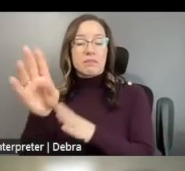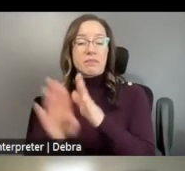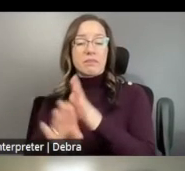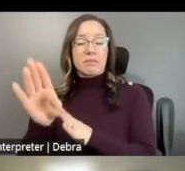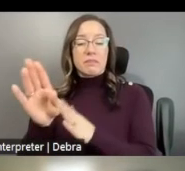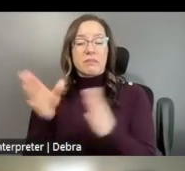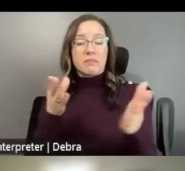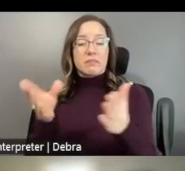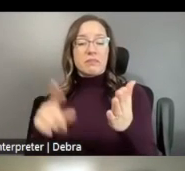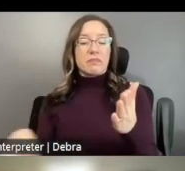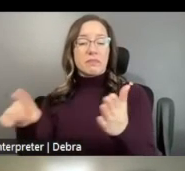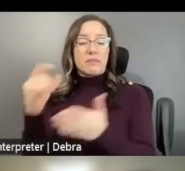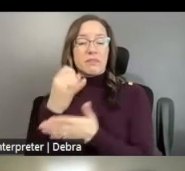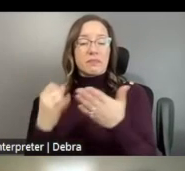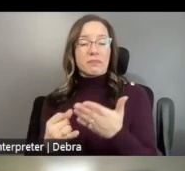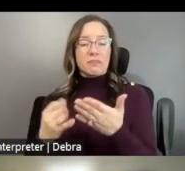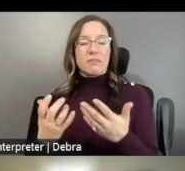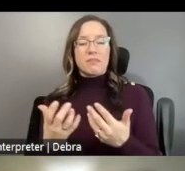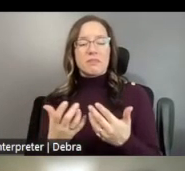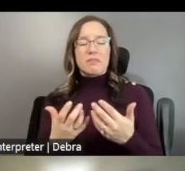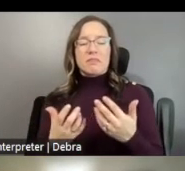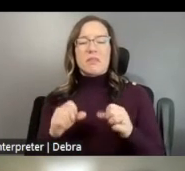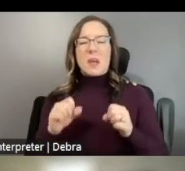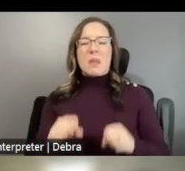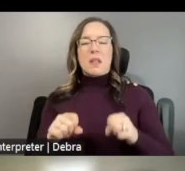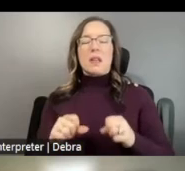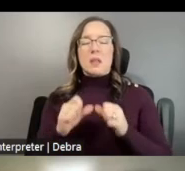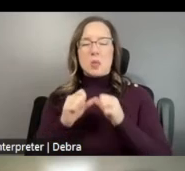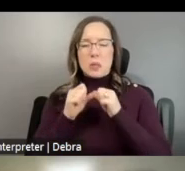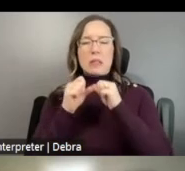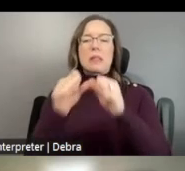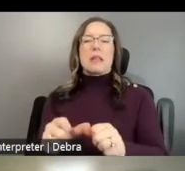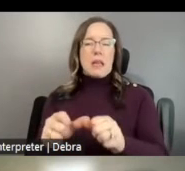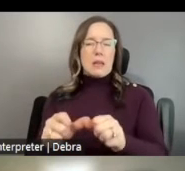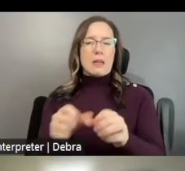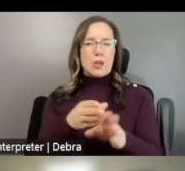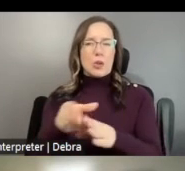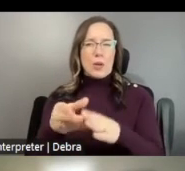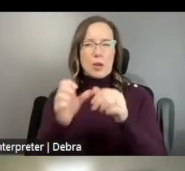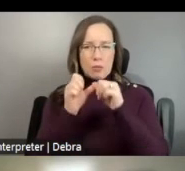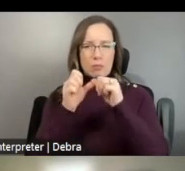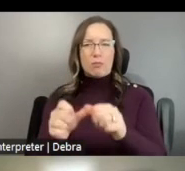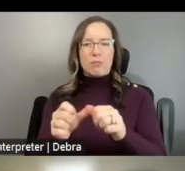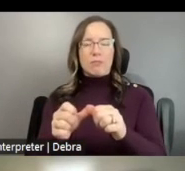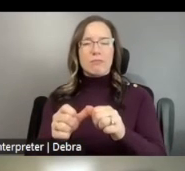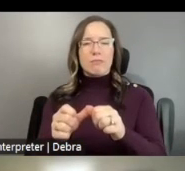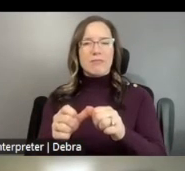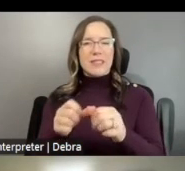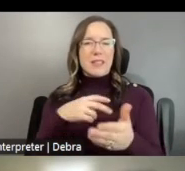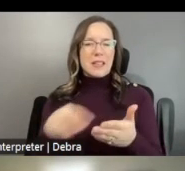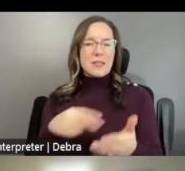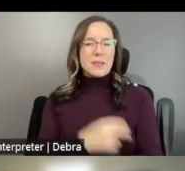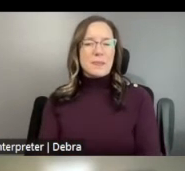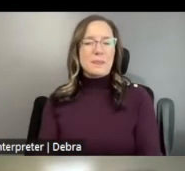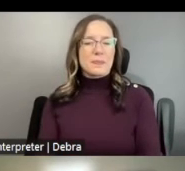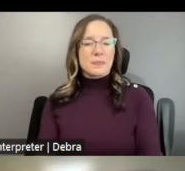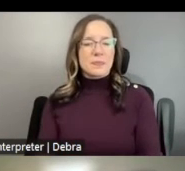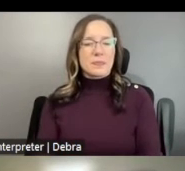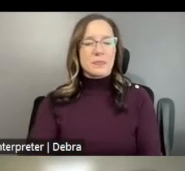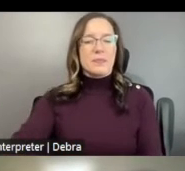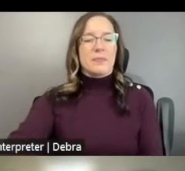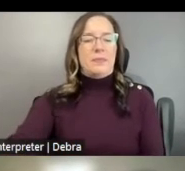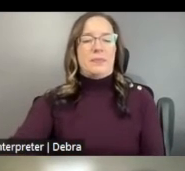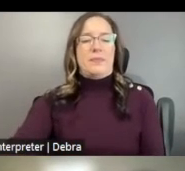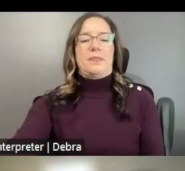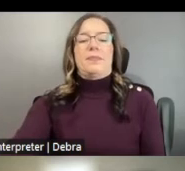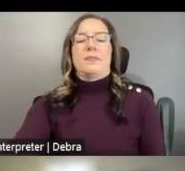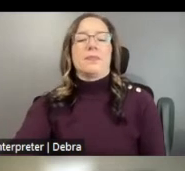ARTISTS THAT BUILD THEIR CAPACITY TO SUSTAIN A CAREER IN DANCE. ANOTHER PRIORITY ARE CREATION